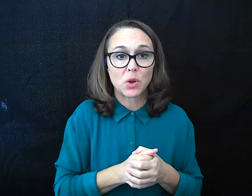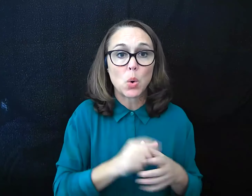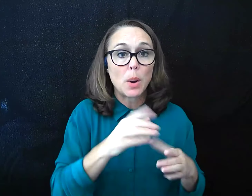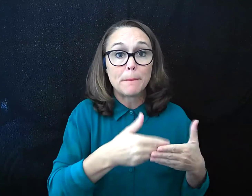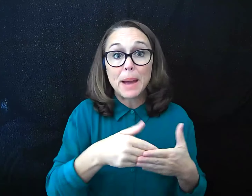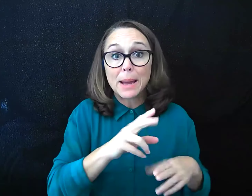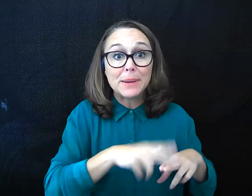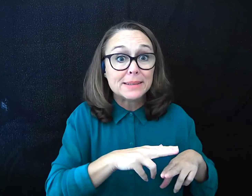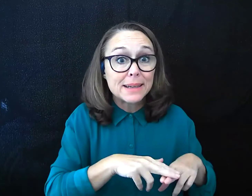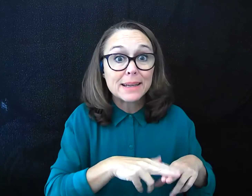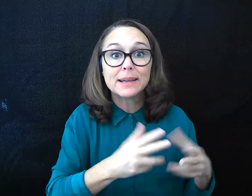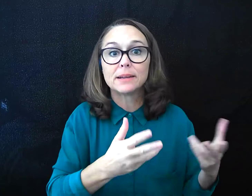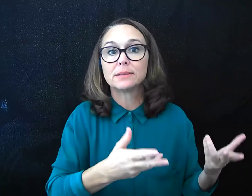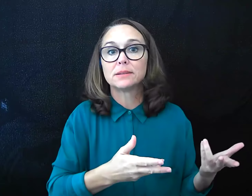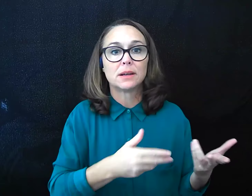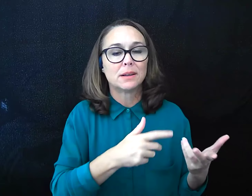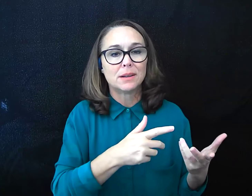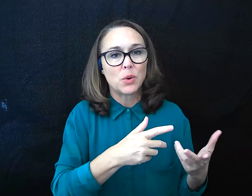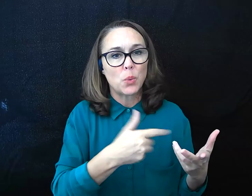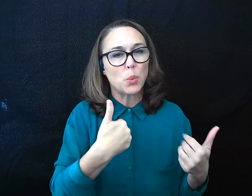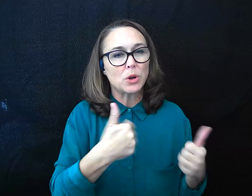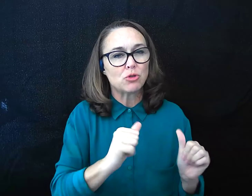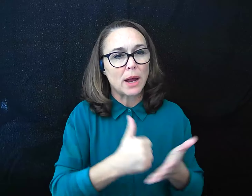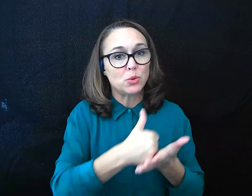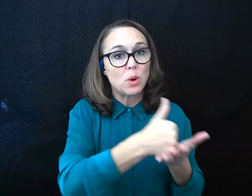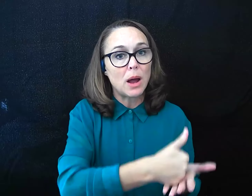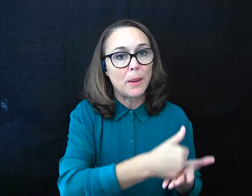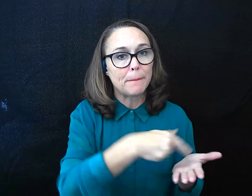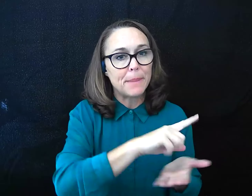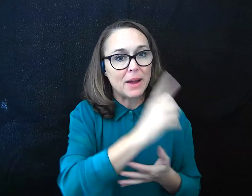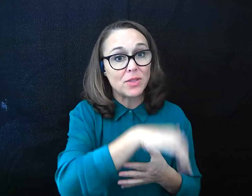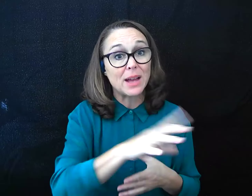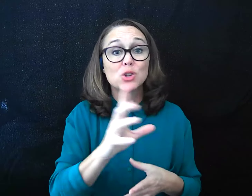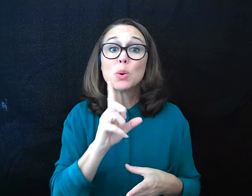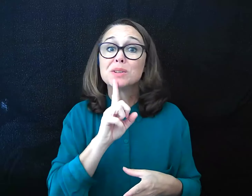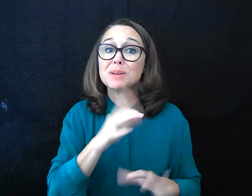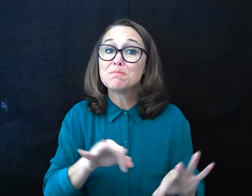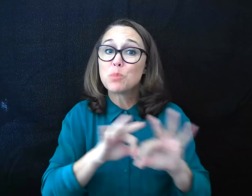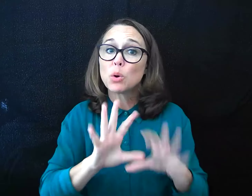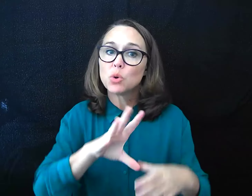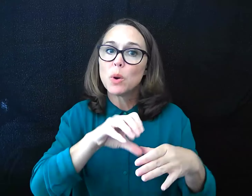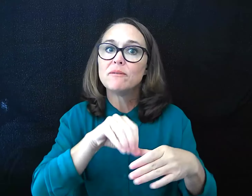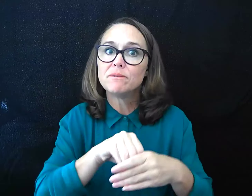available. But I would really encourage you all to make sure you involve families and then the